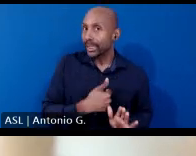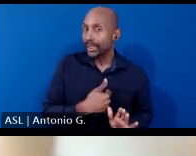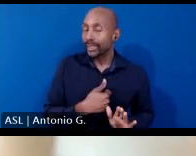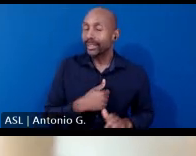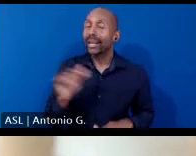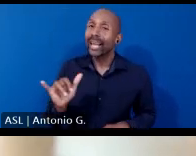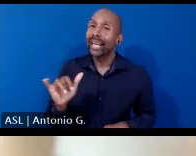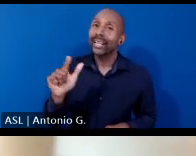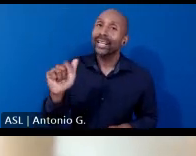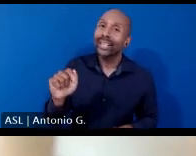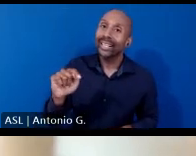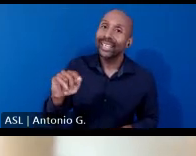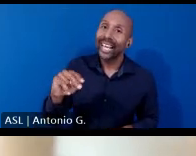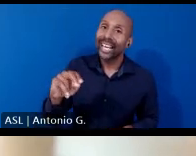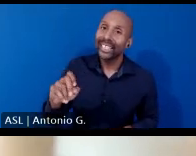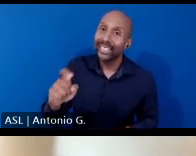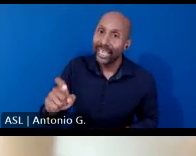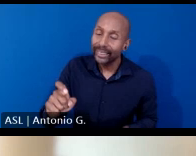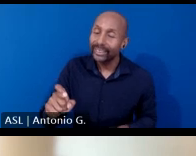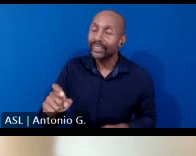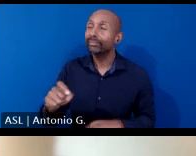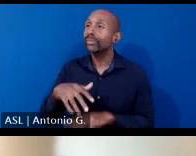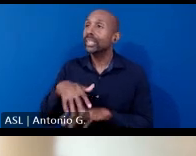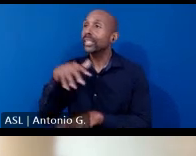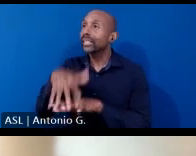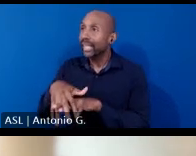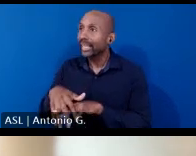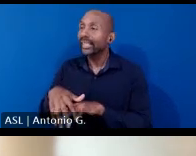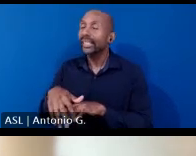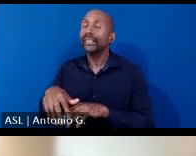African American youth, we want to make sure we have